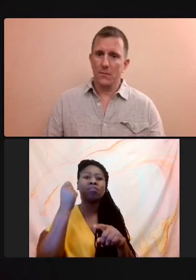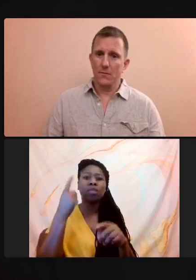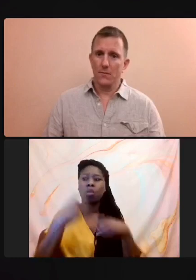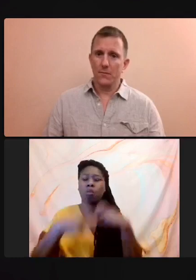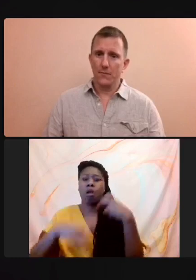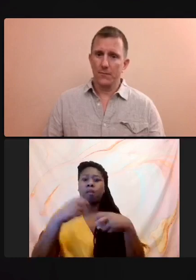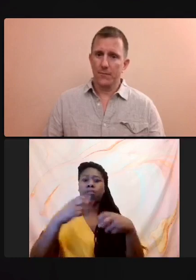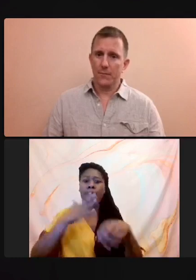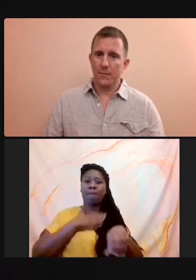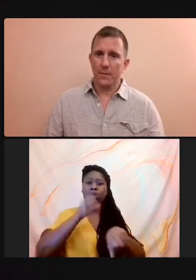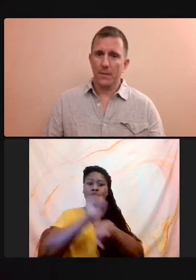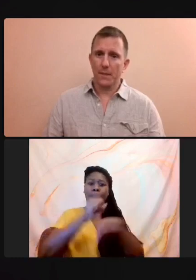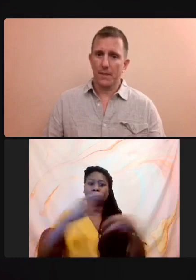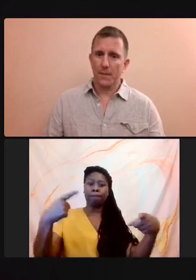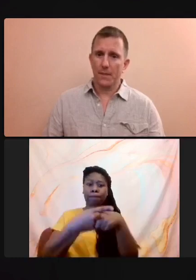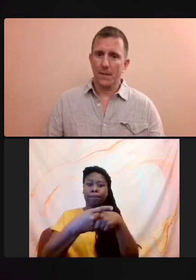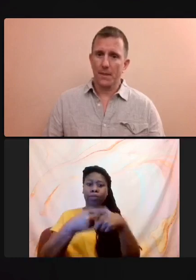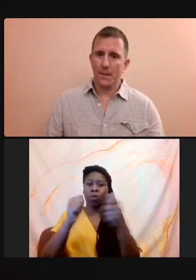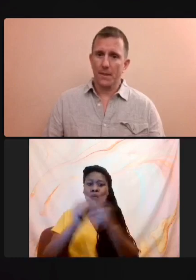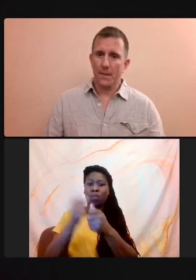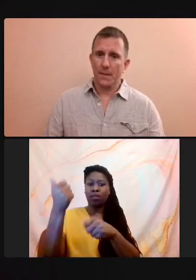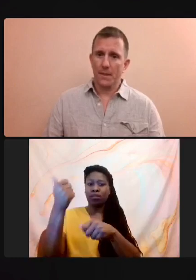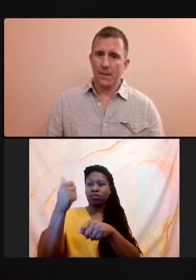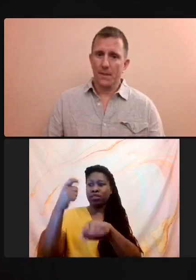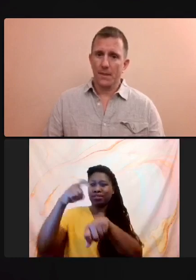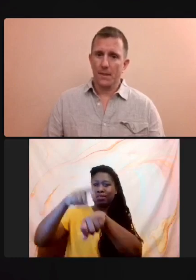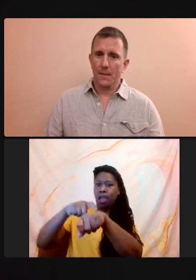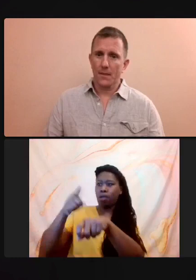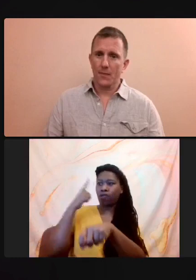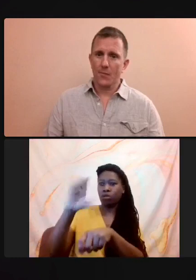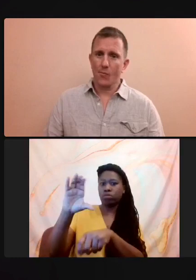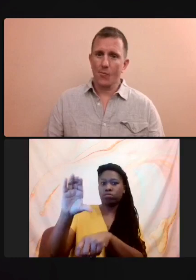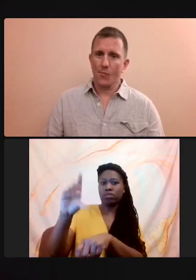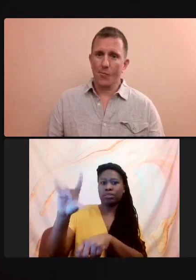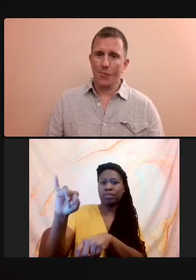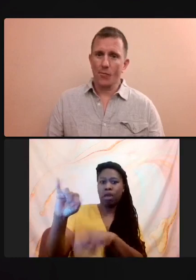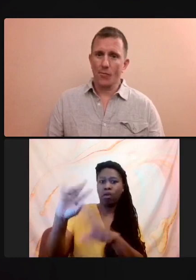And I'd taken that workshop. But then I realized the problem was that it conflicted with my job, right?